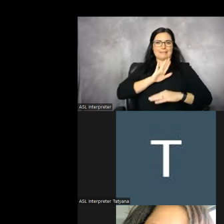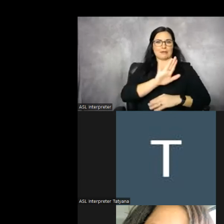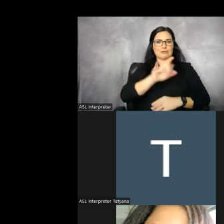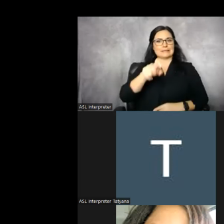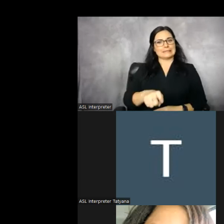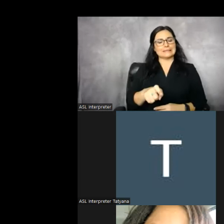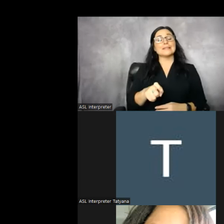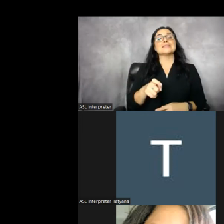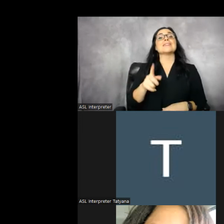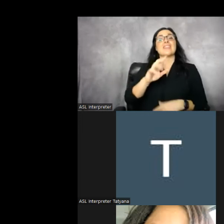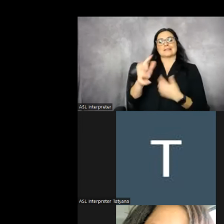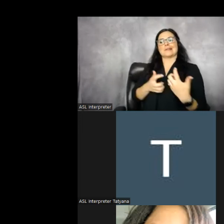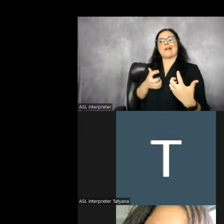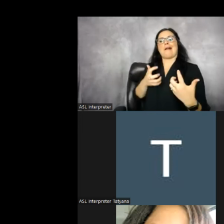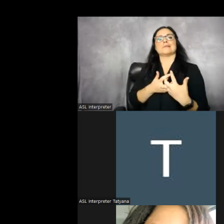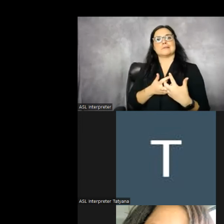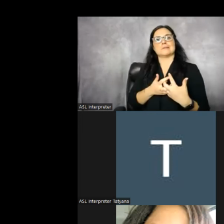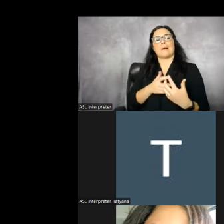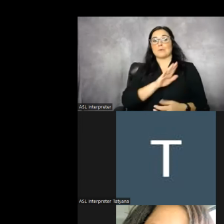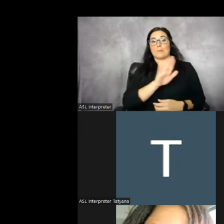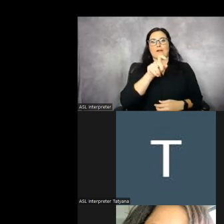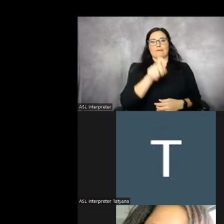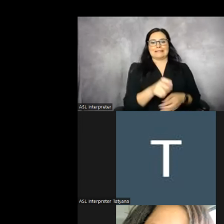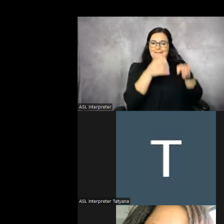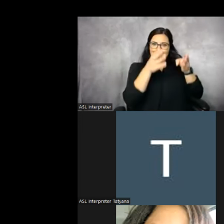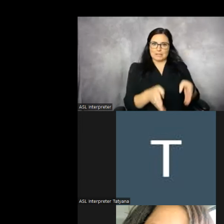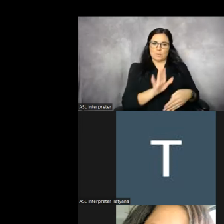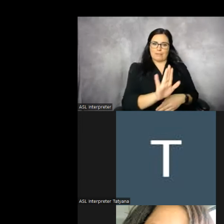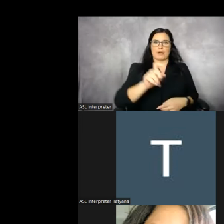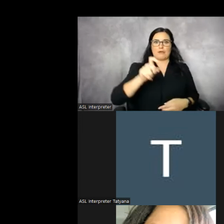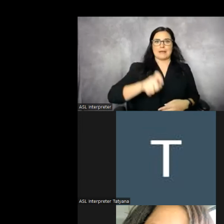And they're custom tailored to meet an individual's access needs.